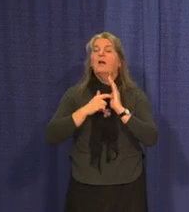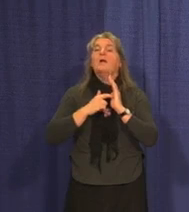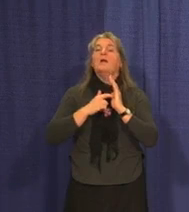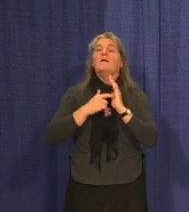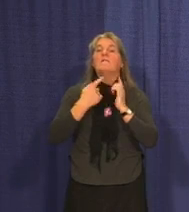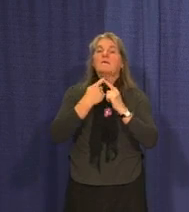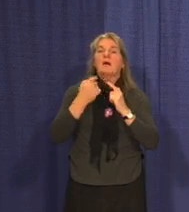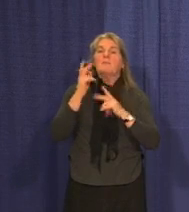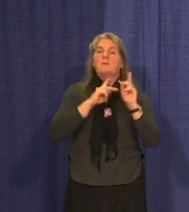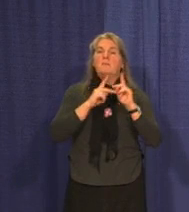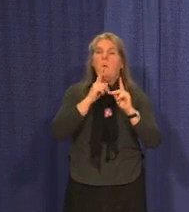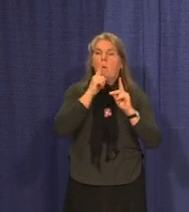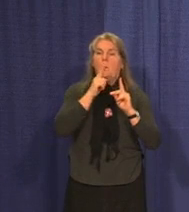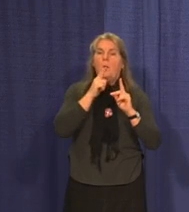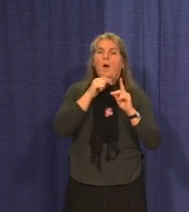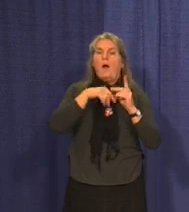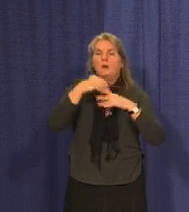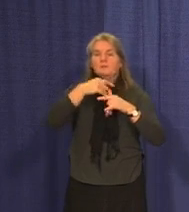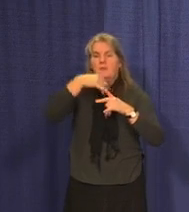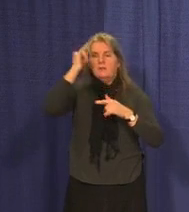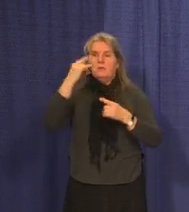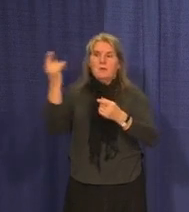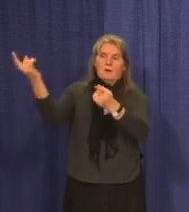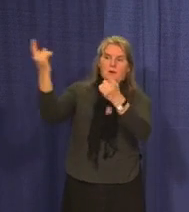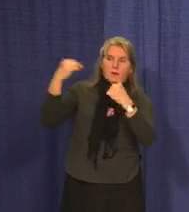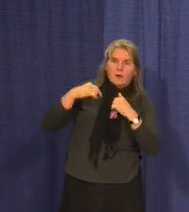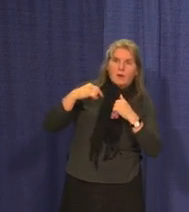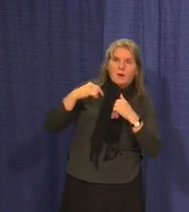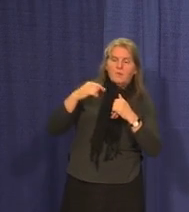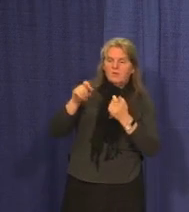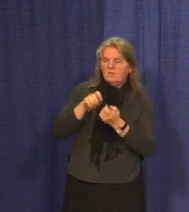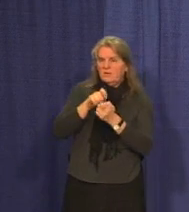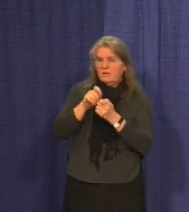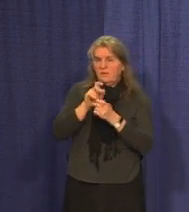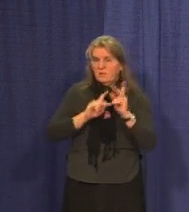compulsory for people coming from outside? For example,, for other people